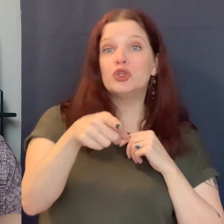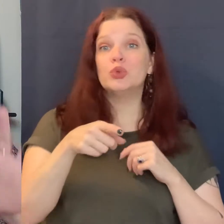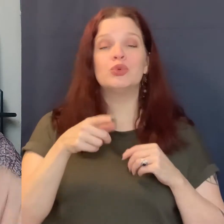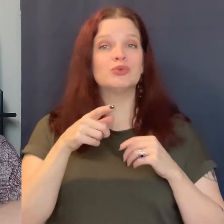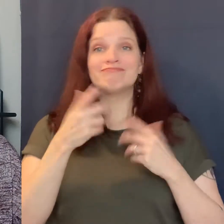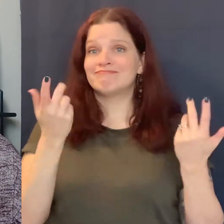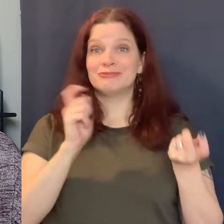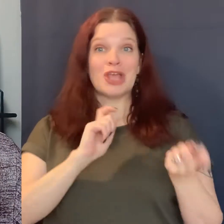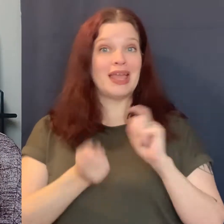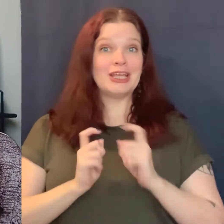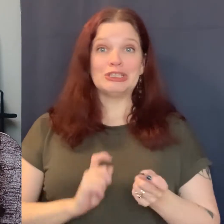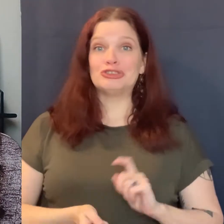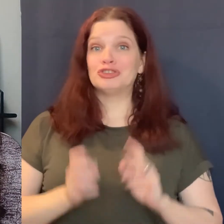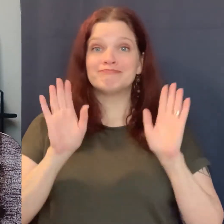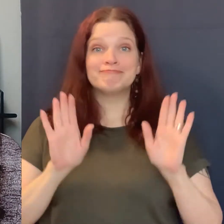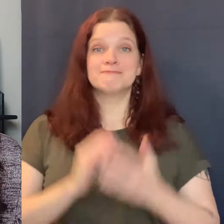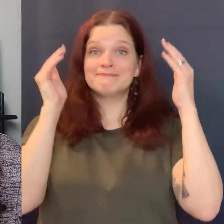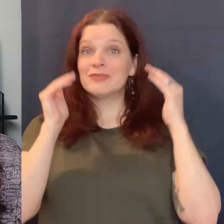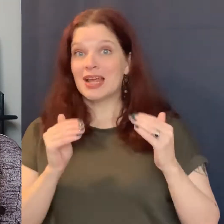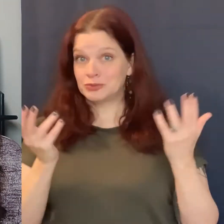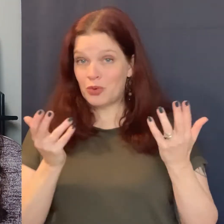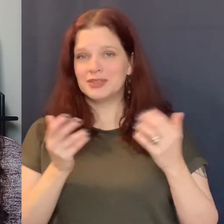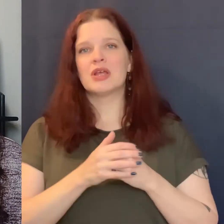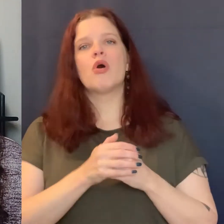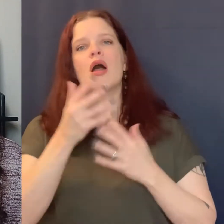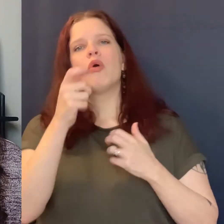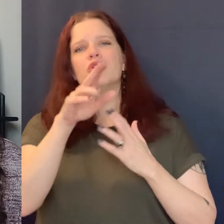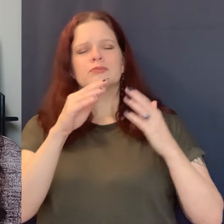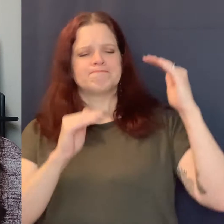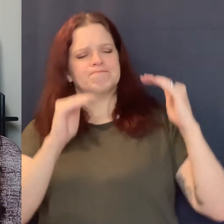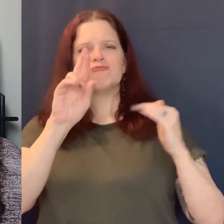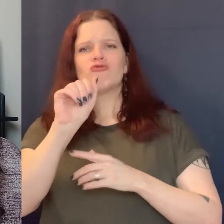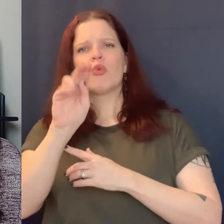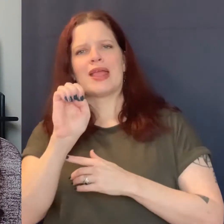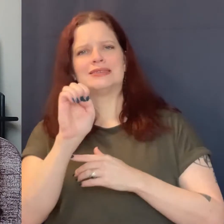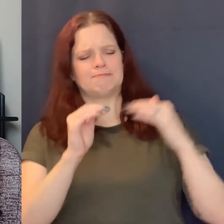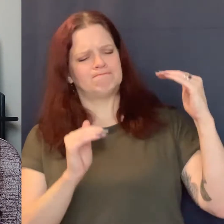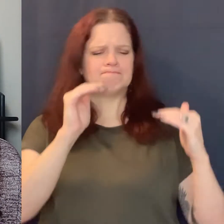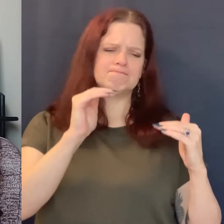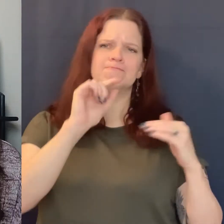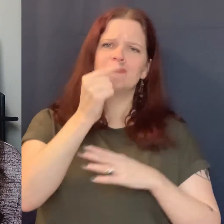for you, feel free to change the ones that I've given you. So the next thing that I want you to do is to rate these top ten that you've written down.